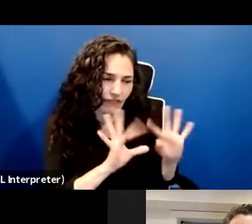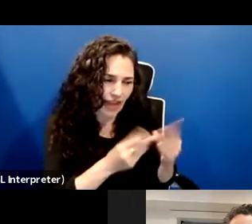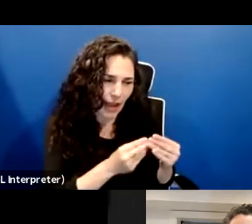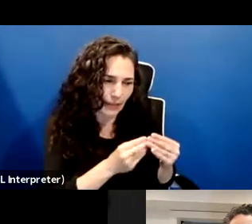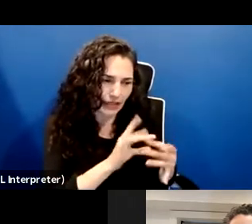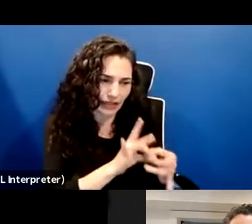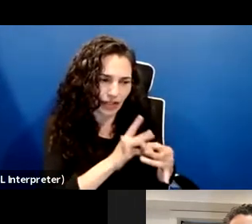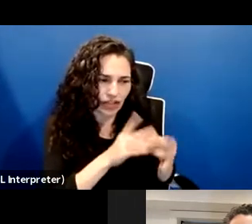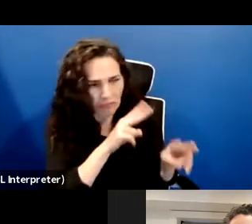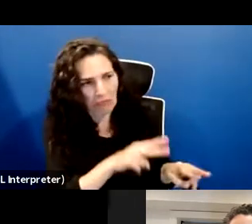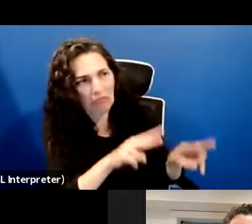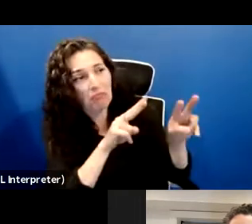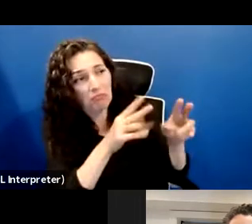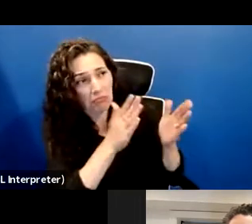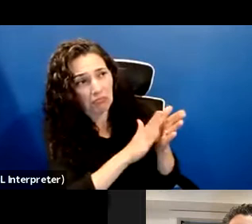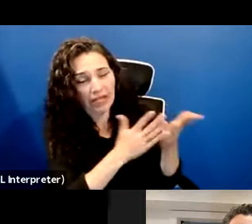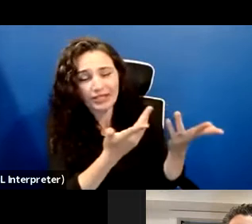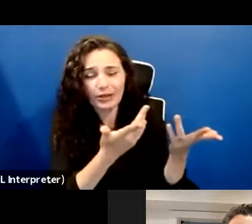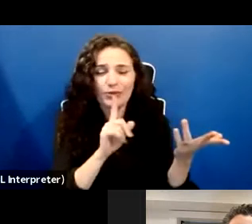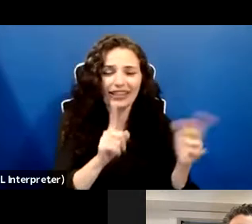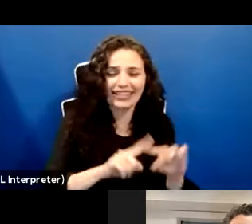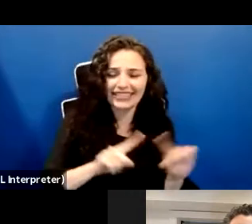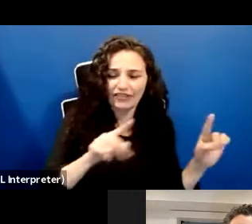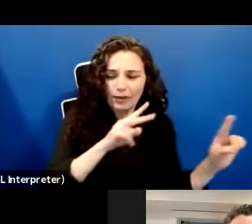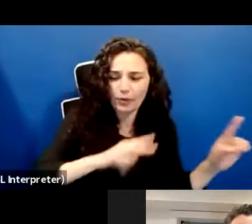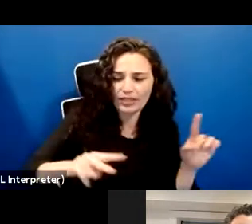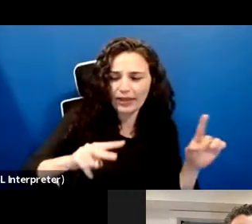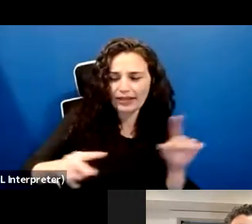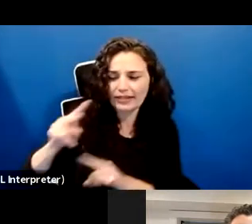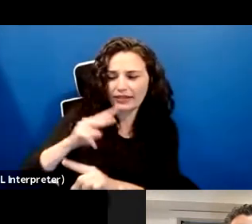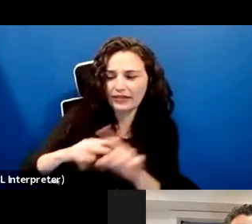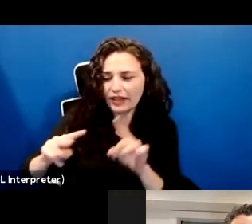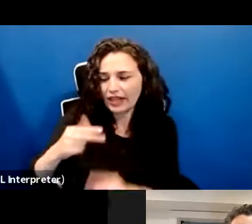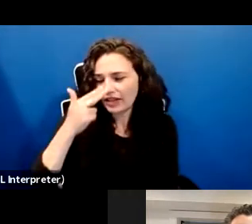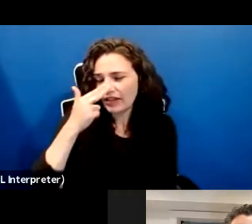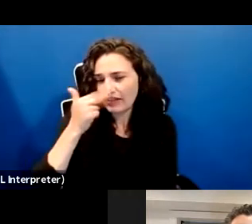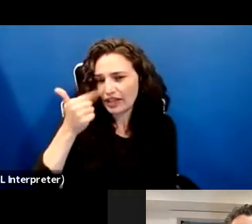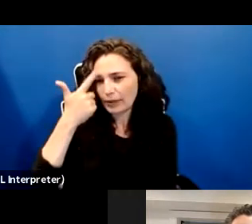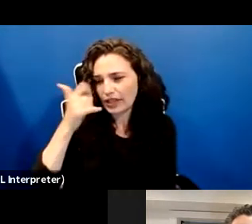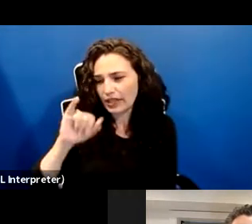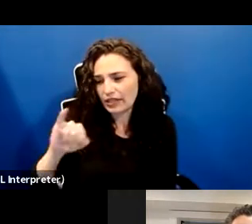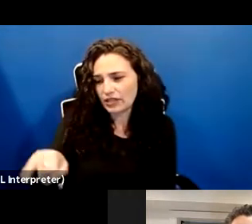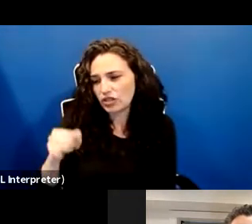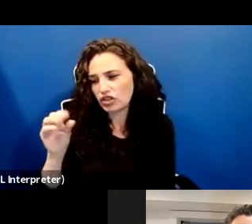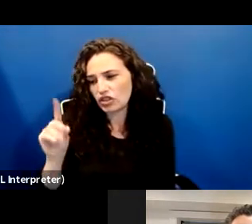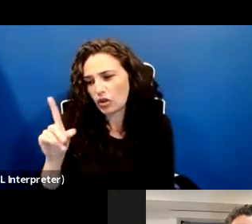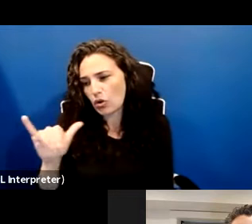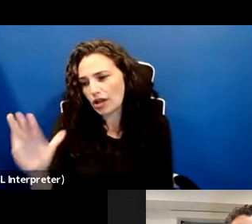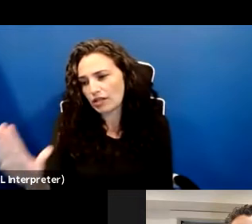And so their perspective of him and his family, and his funny conversation with Jodie's wife and playing with his kids,